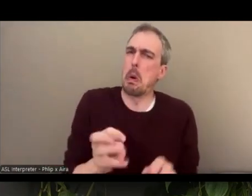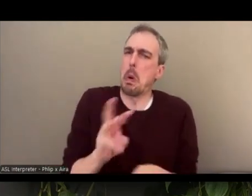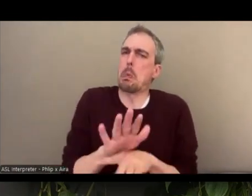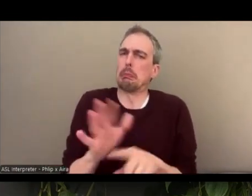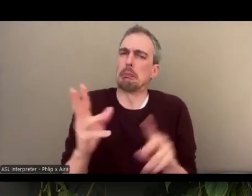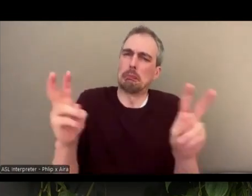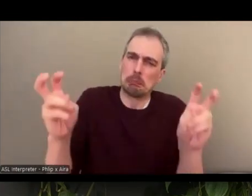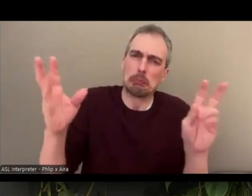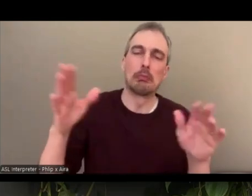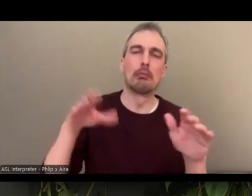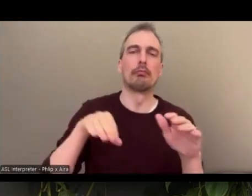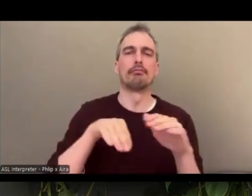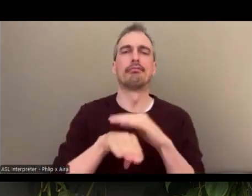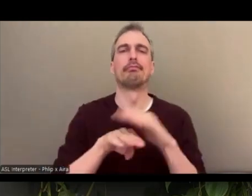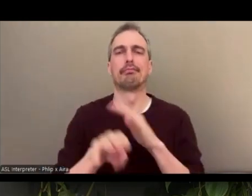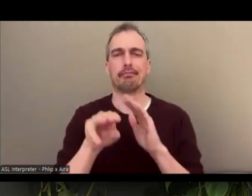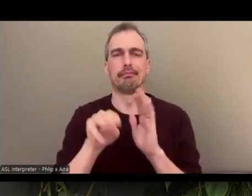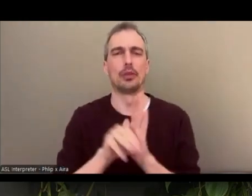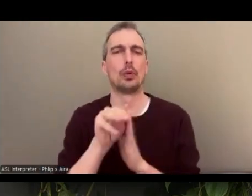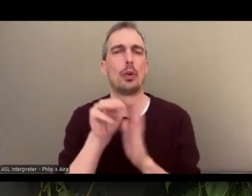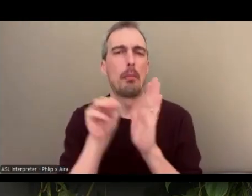The models all tend to be structured pretty similarly.